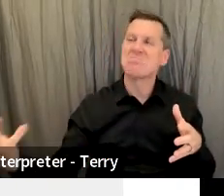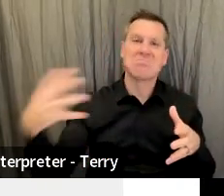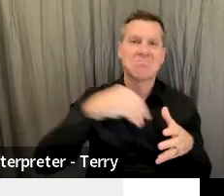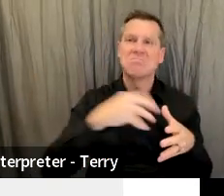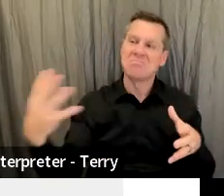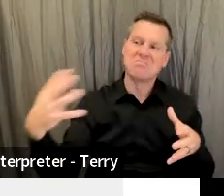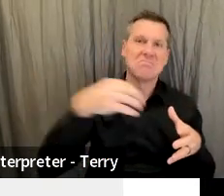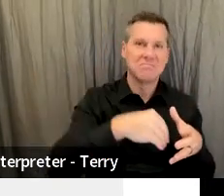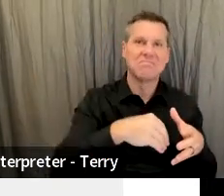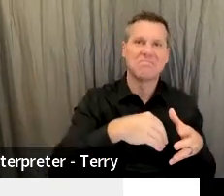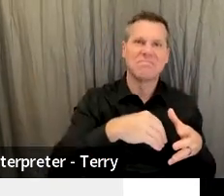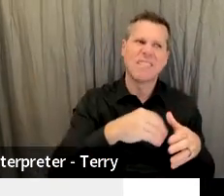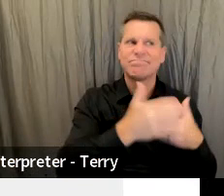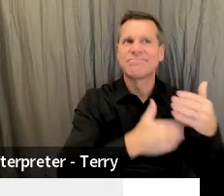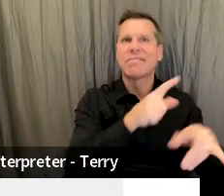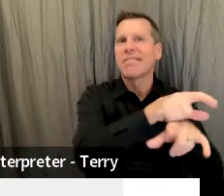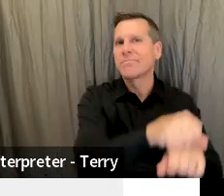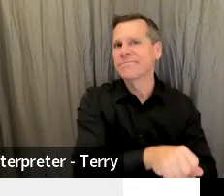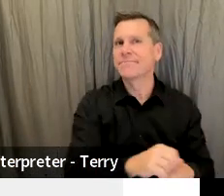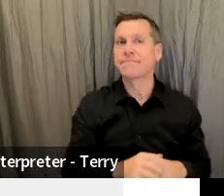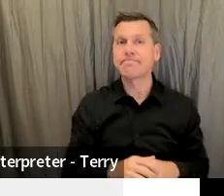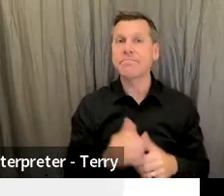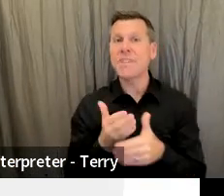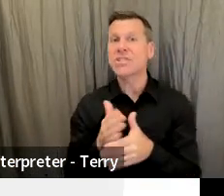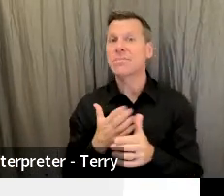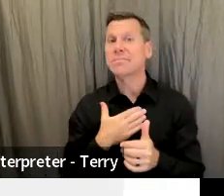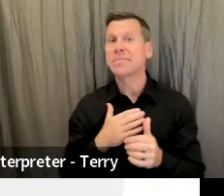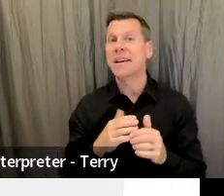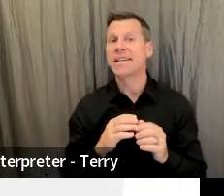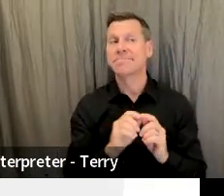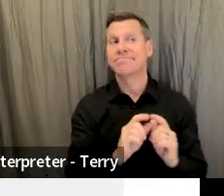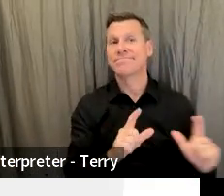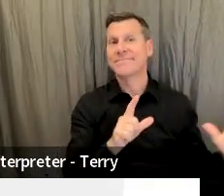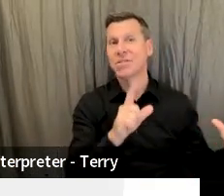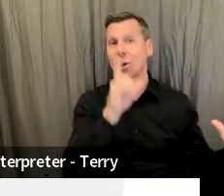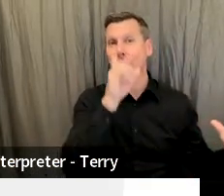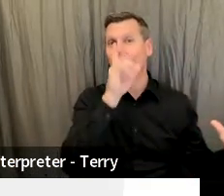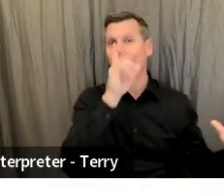So I want to share my screen, which looks exactly like Sally's only. I can click on it